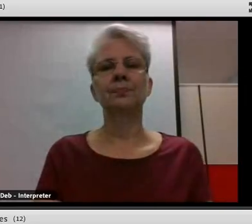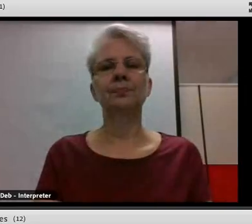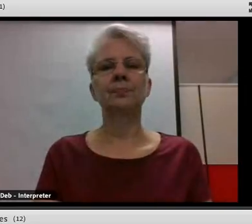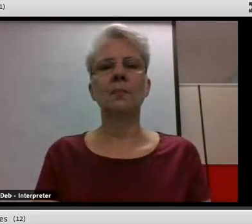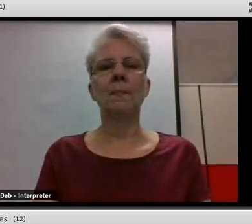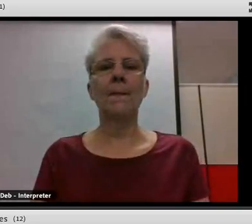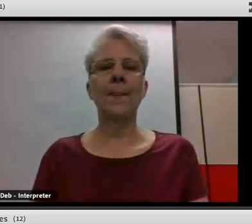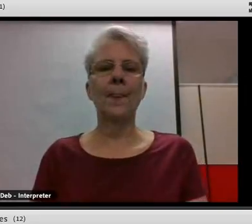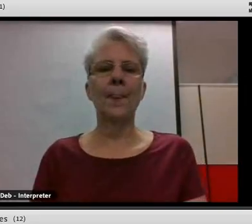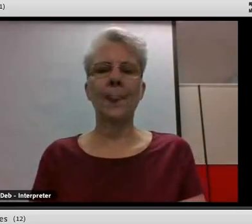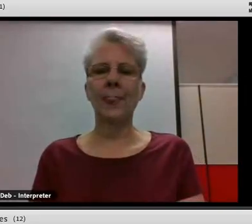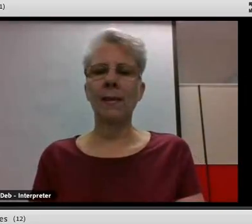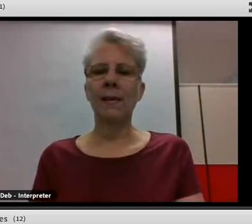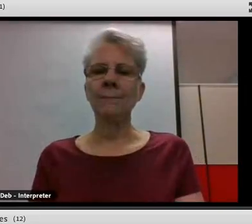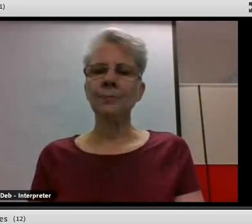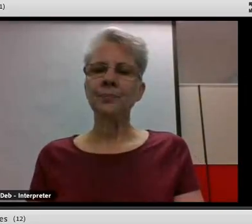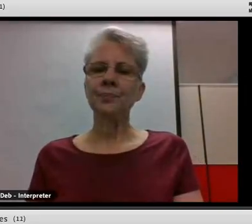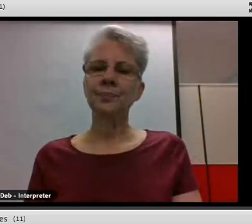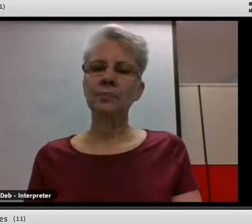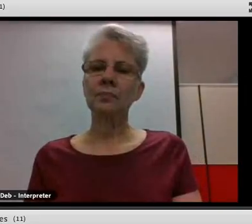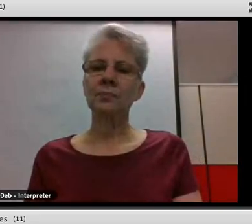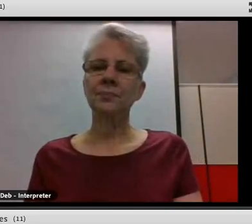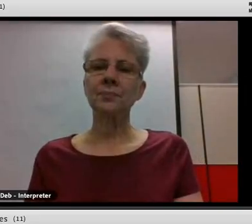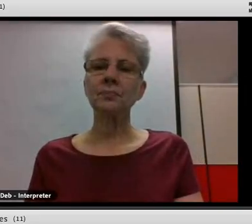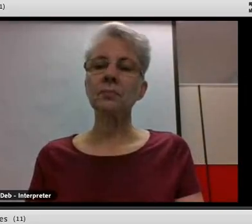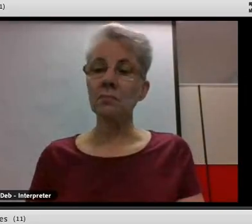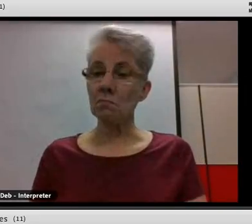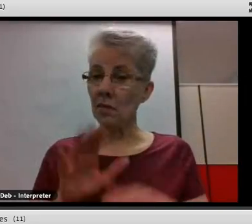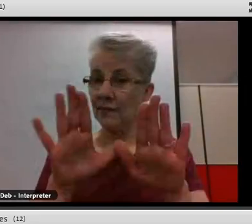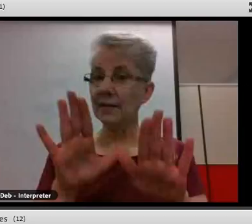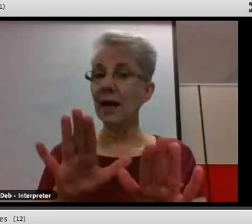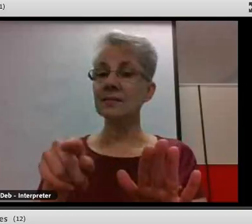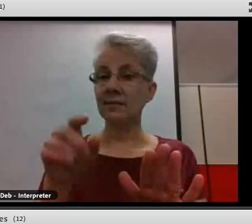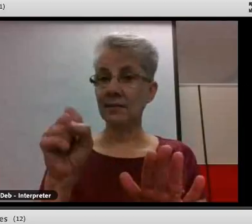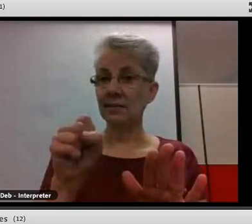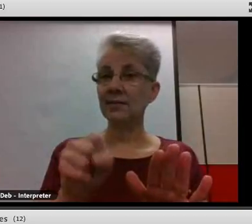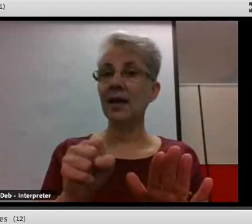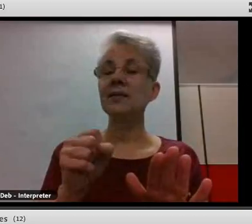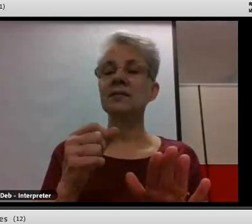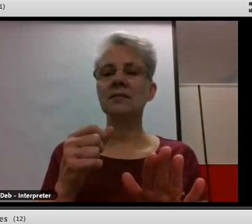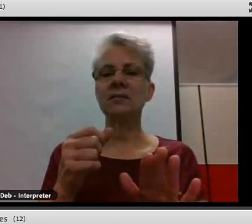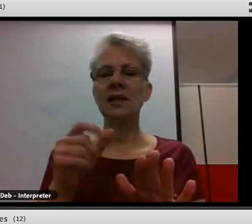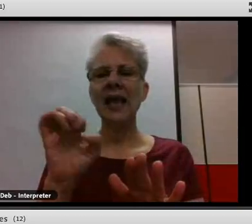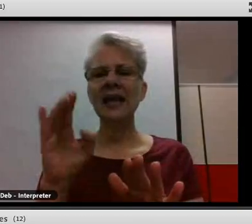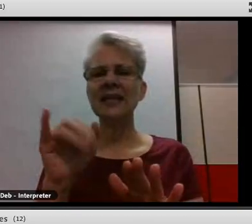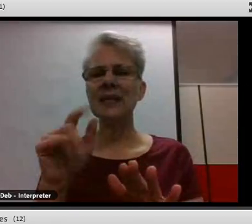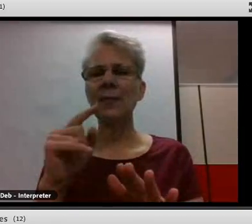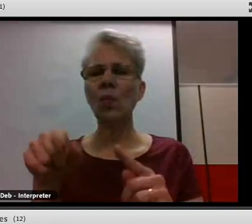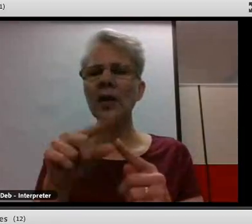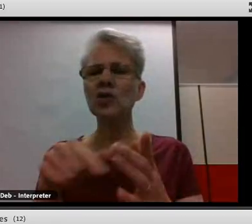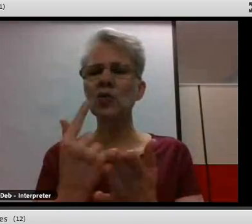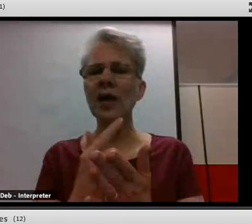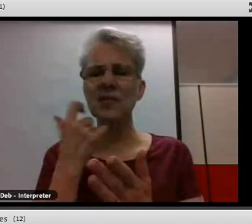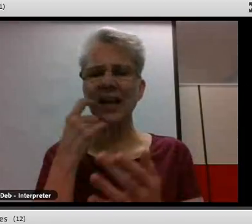Also, for instance, technology, eventually -- you know, using accessible and universal design